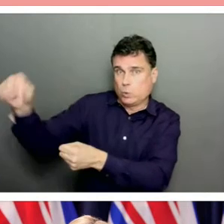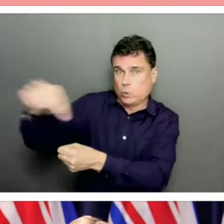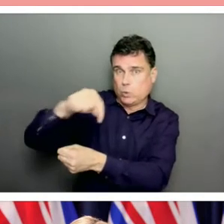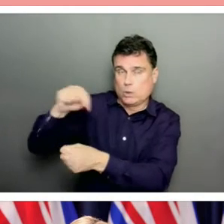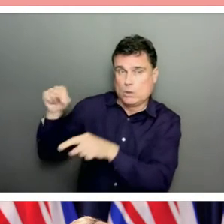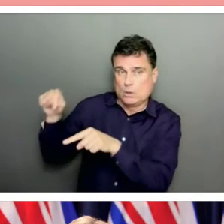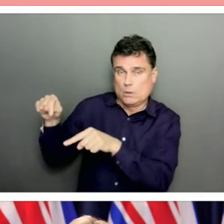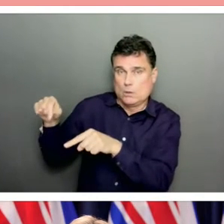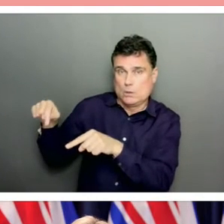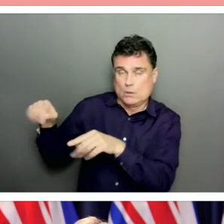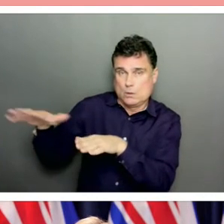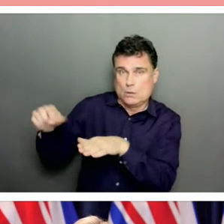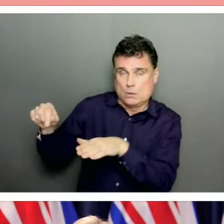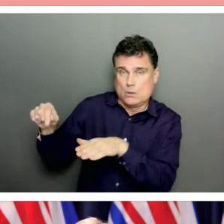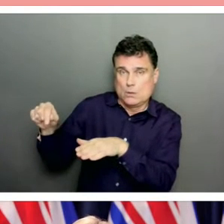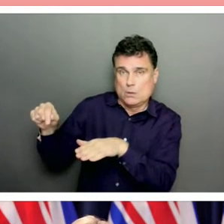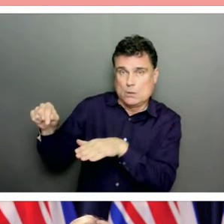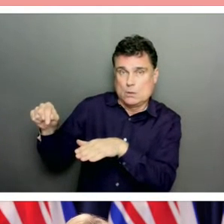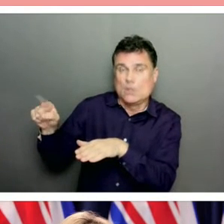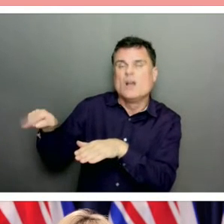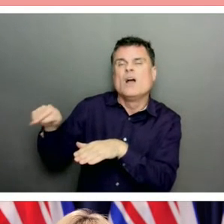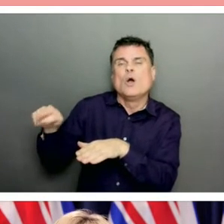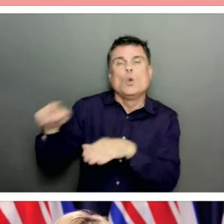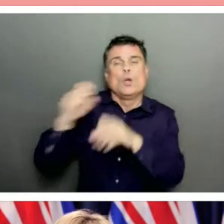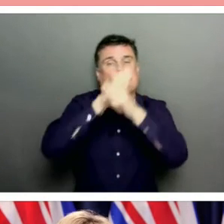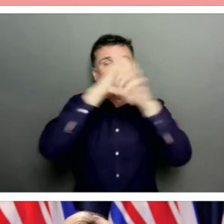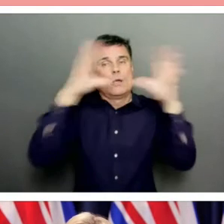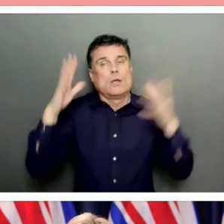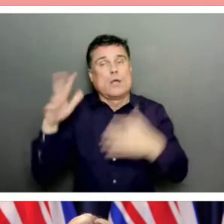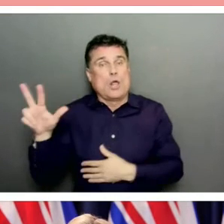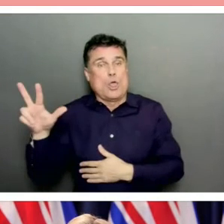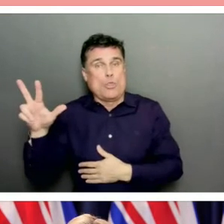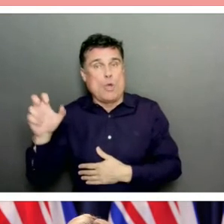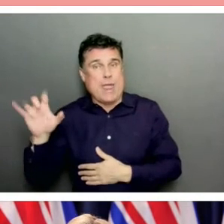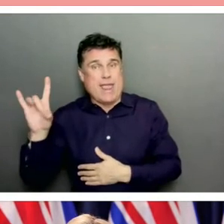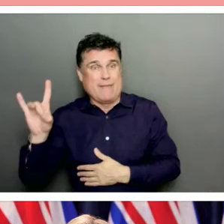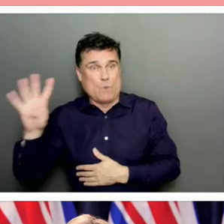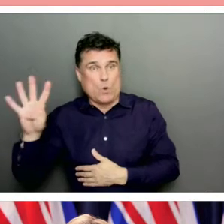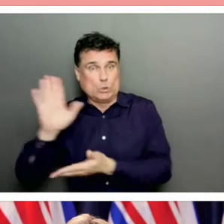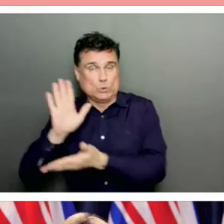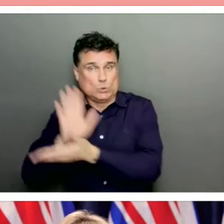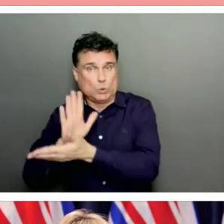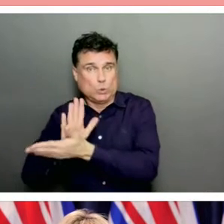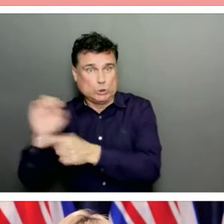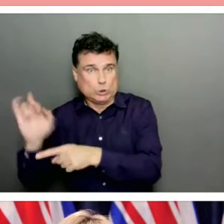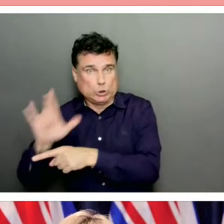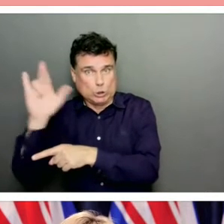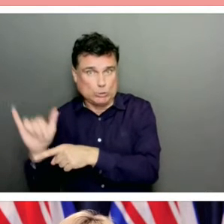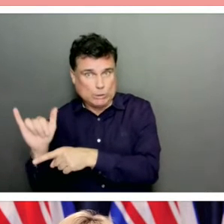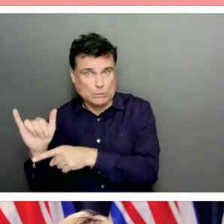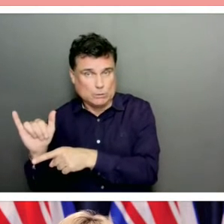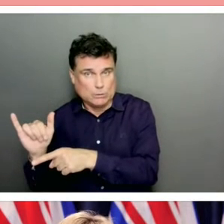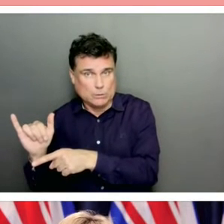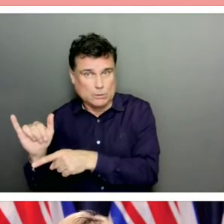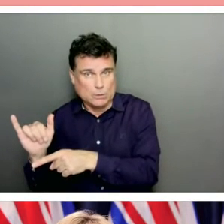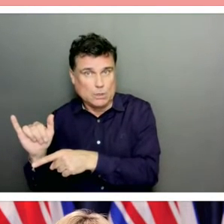Out of 384 schools, there were 12 per cent, so again, very similar to Vancouver Coastal, had potential in inschool transmission events